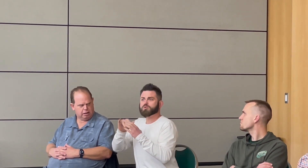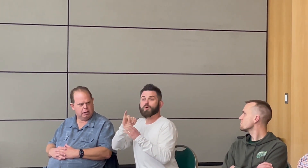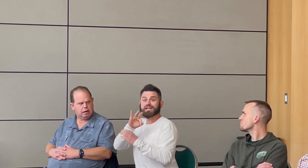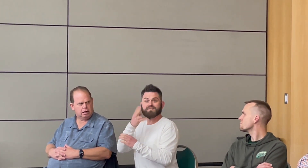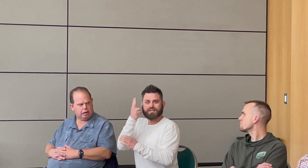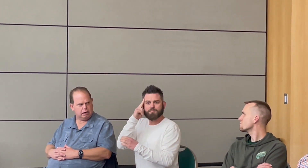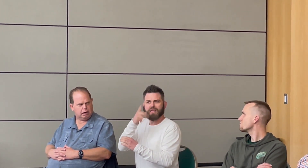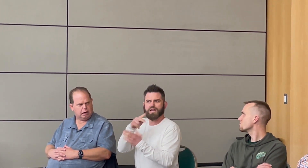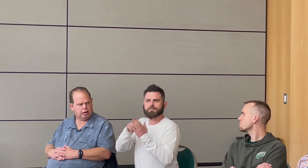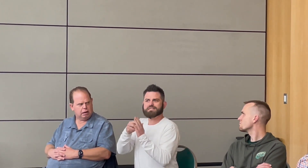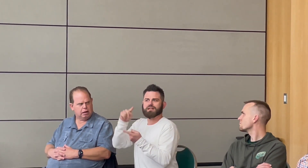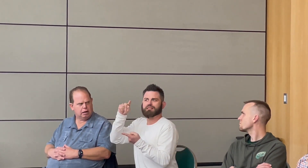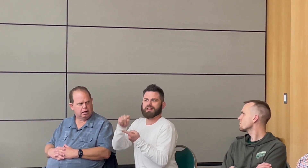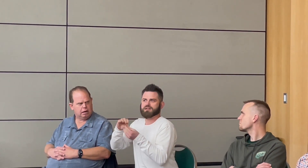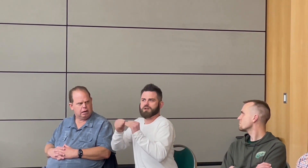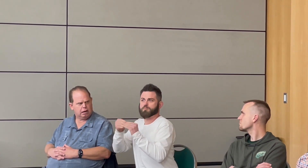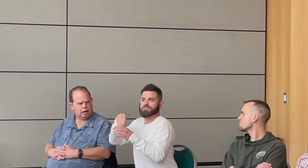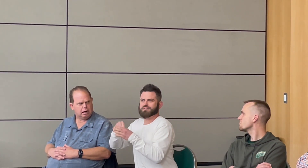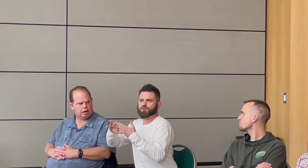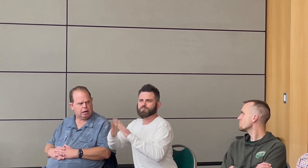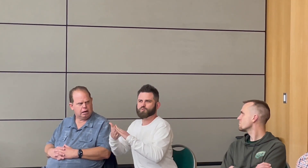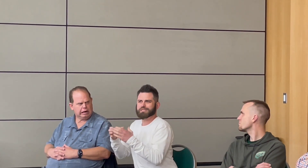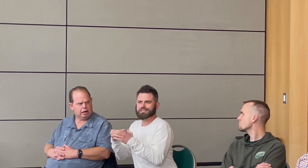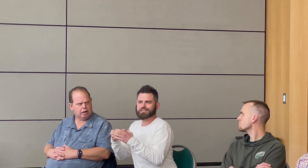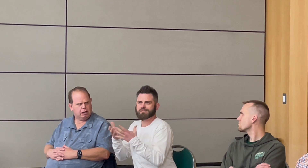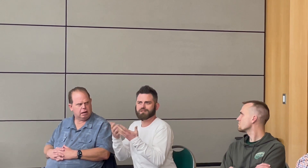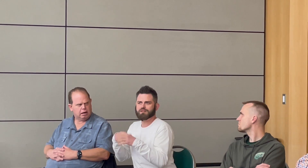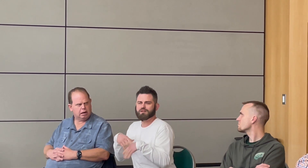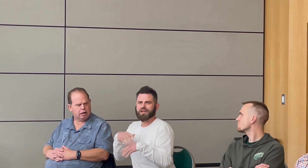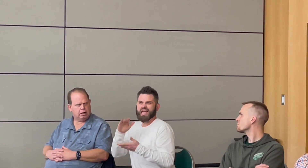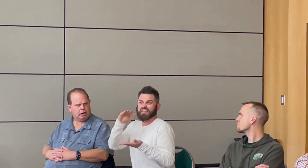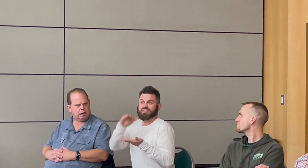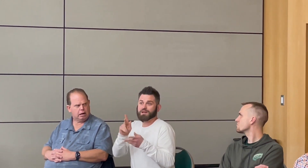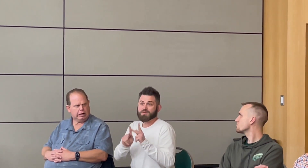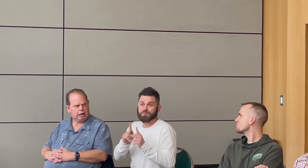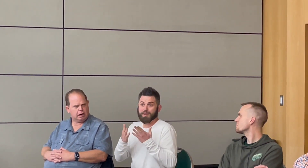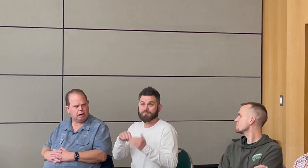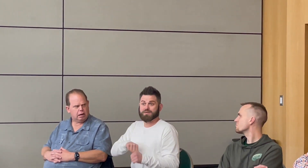very proud of the community so if somebody gets an implant the chances of them being in